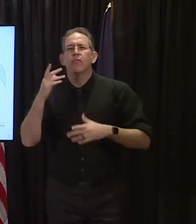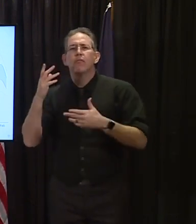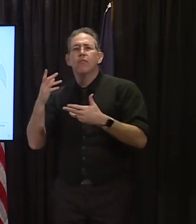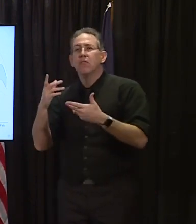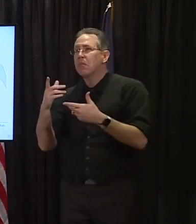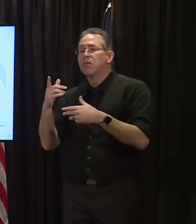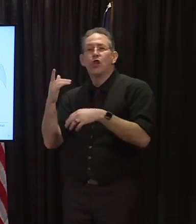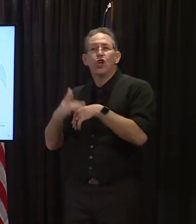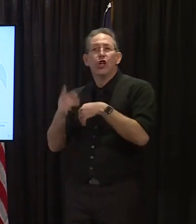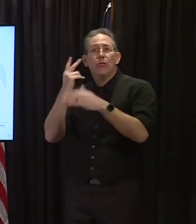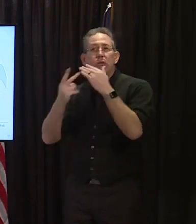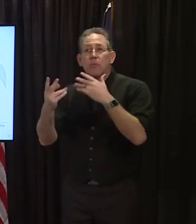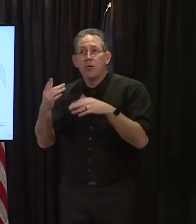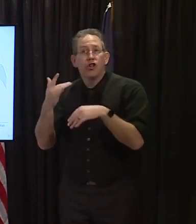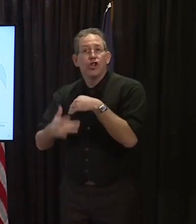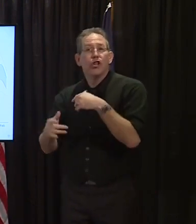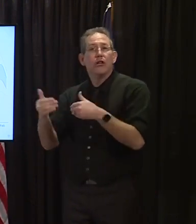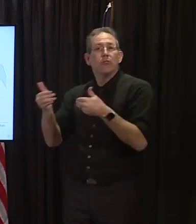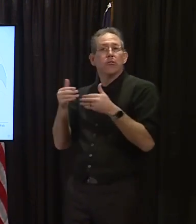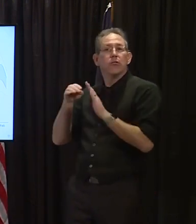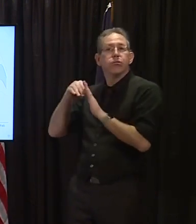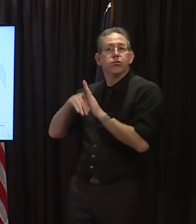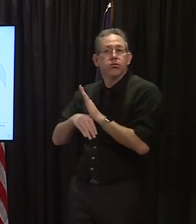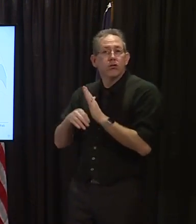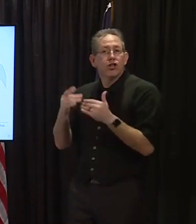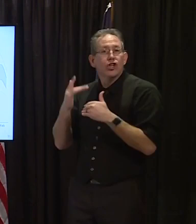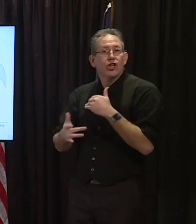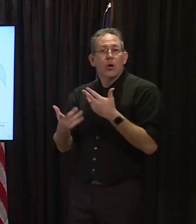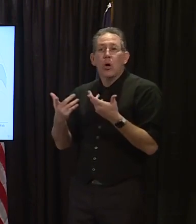different profiles in terms of demographics or vaccination status but